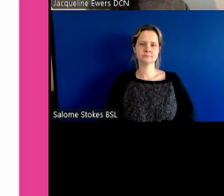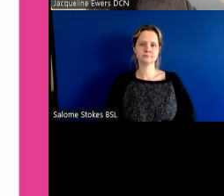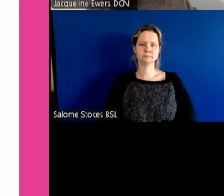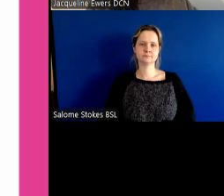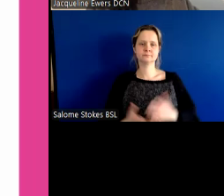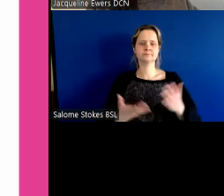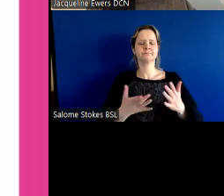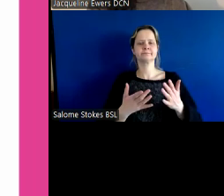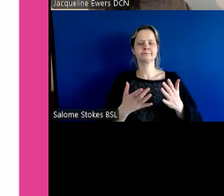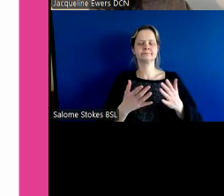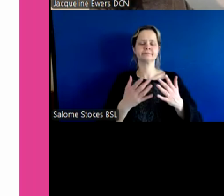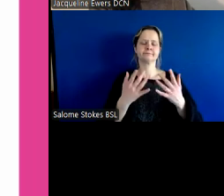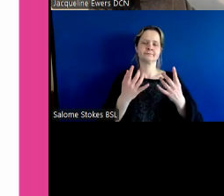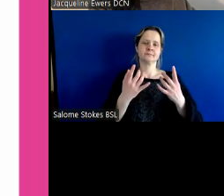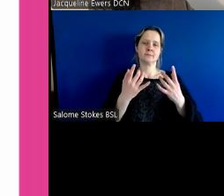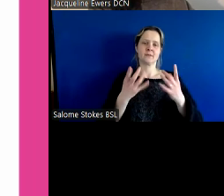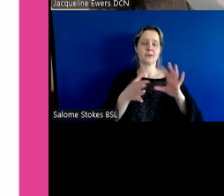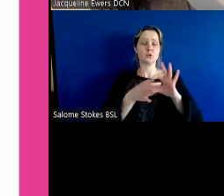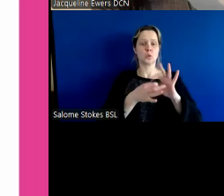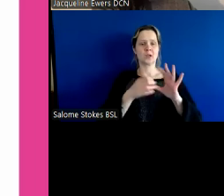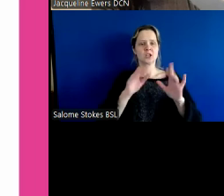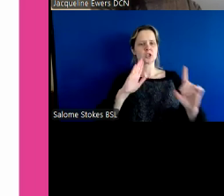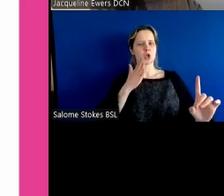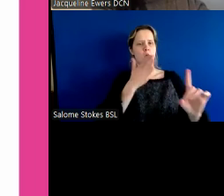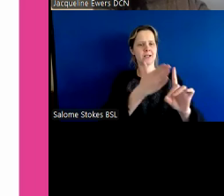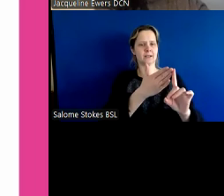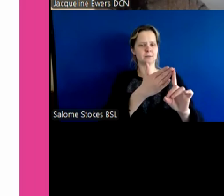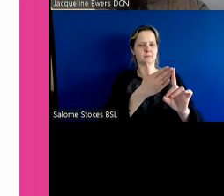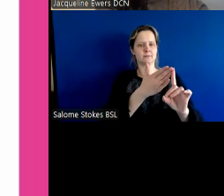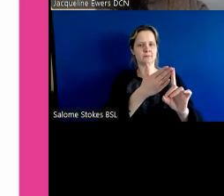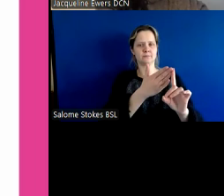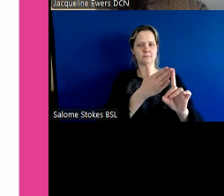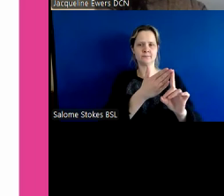Just in terms of targeting, and one of the email strengths